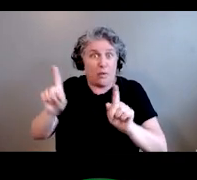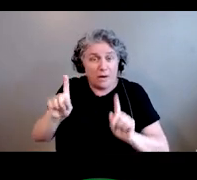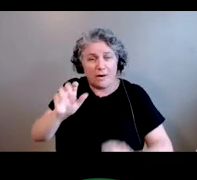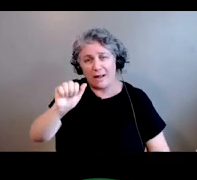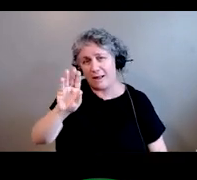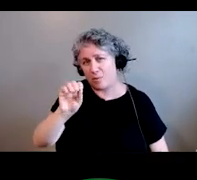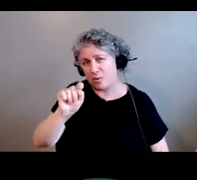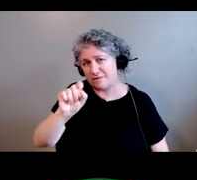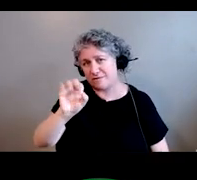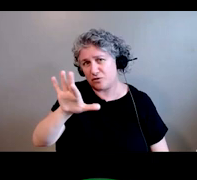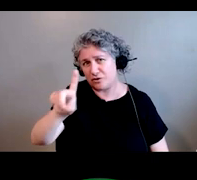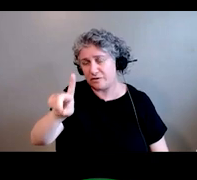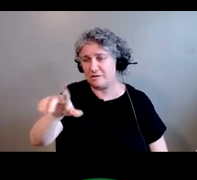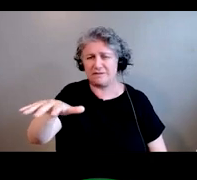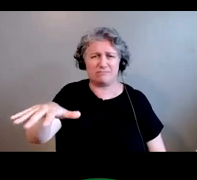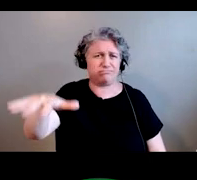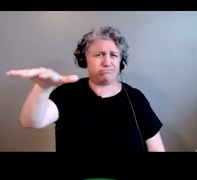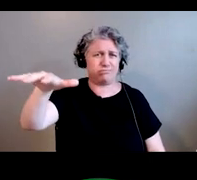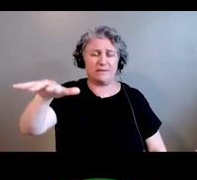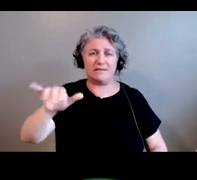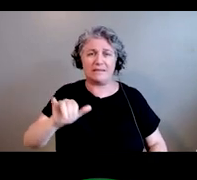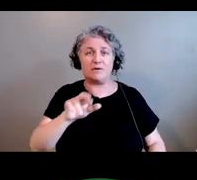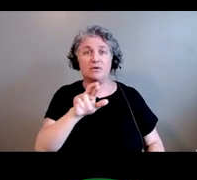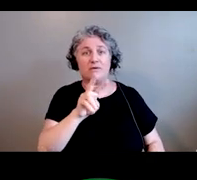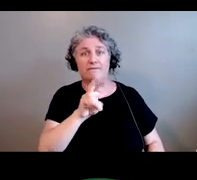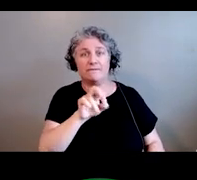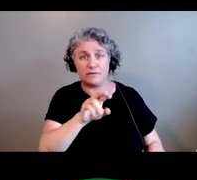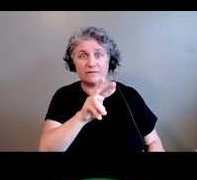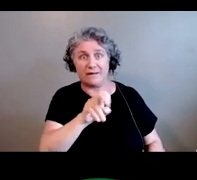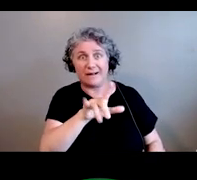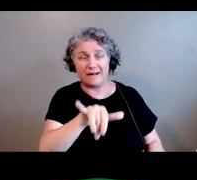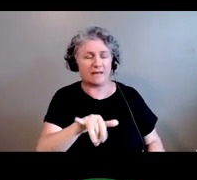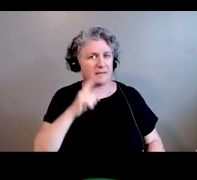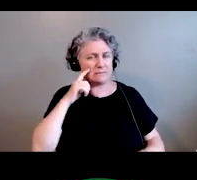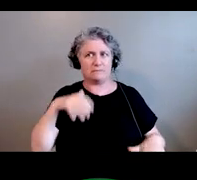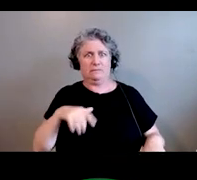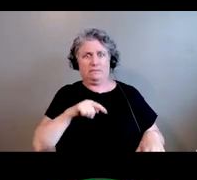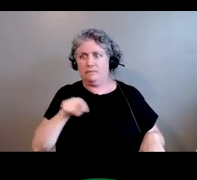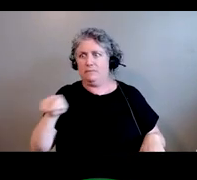The first is that You know, obviously we see trail closures when there's fire, when there's